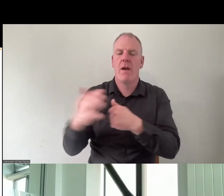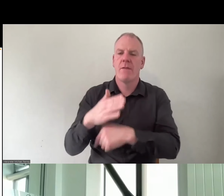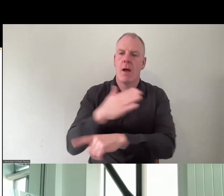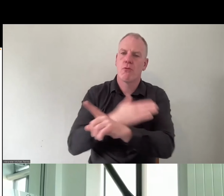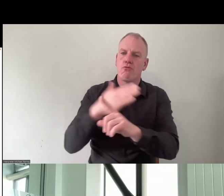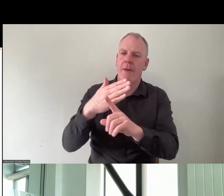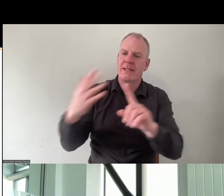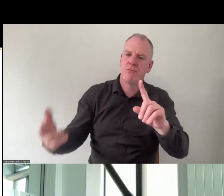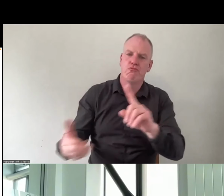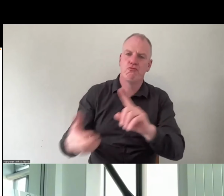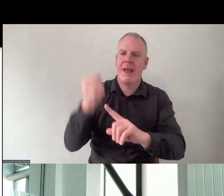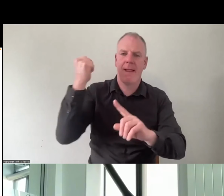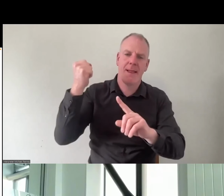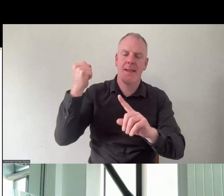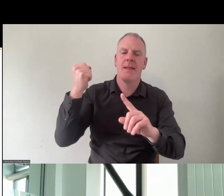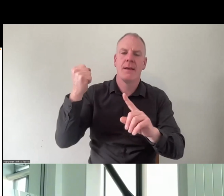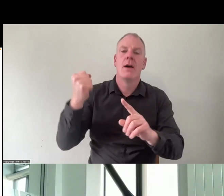So, progressive, but unconditional,